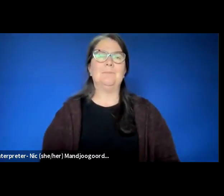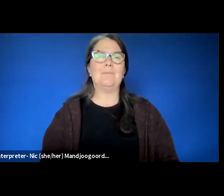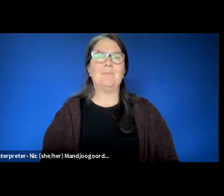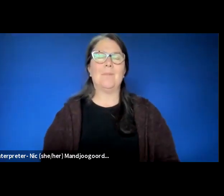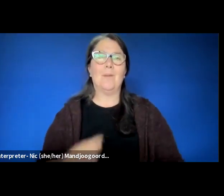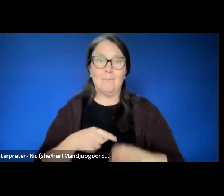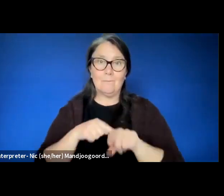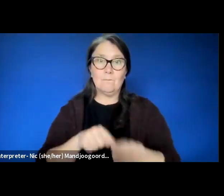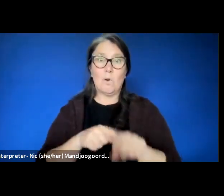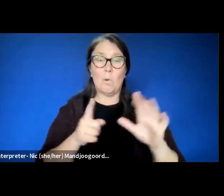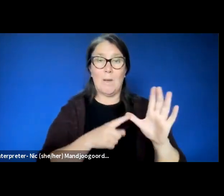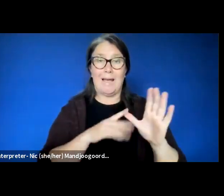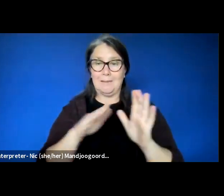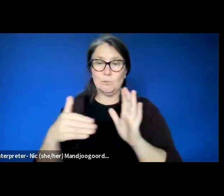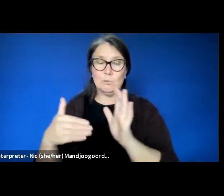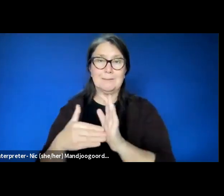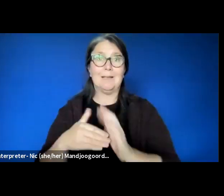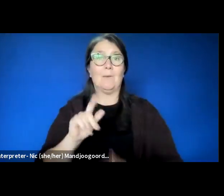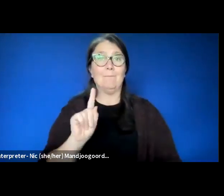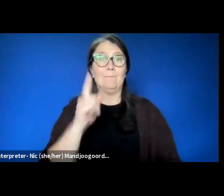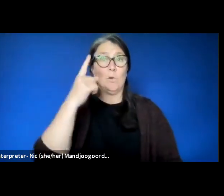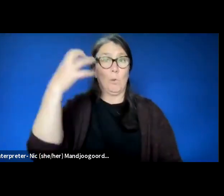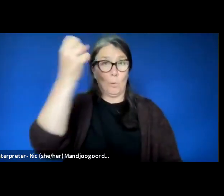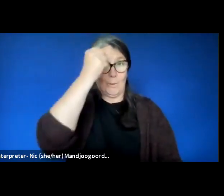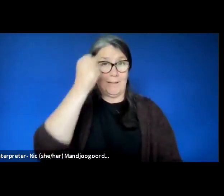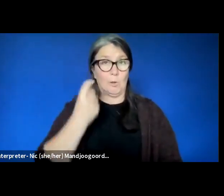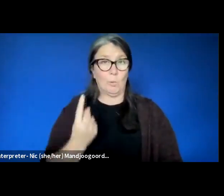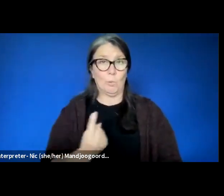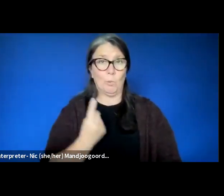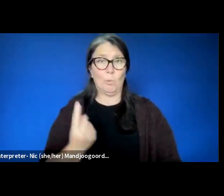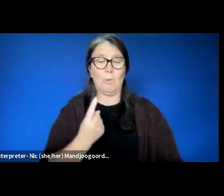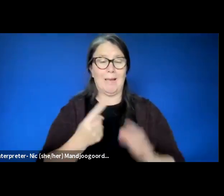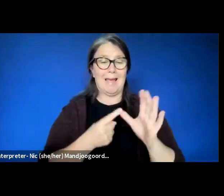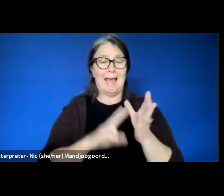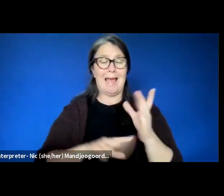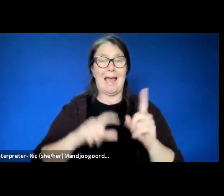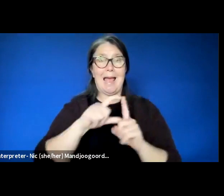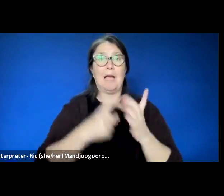Alright folks, let's get started.